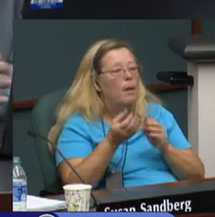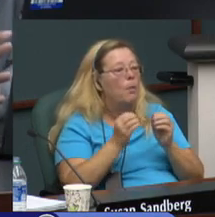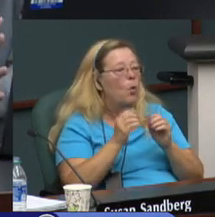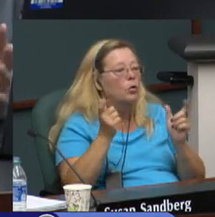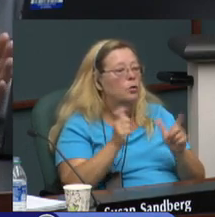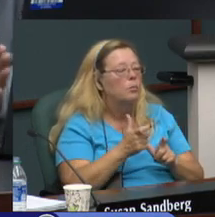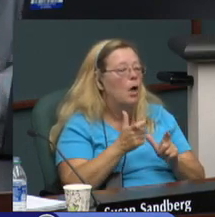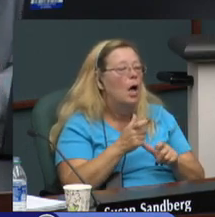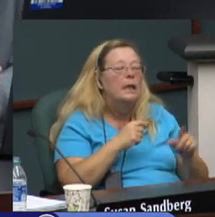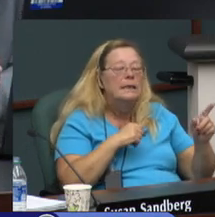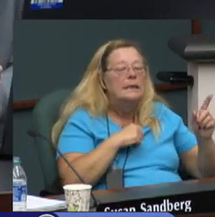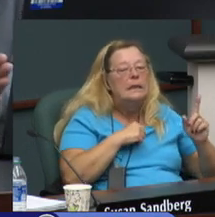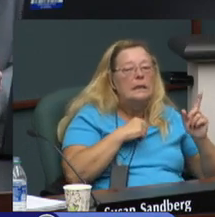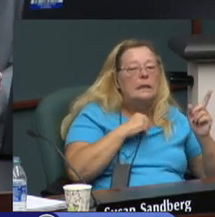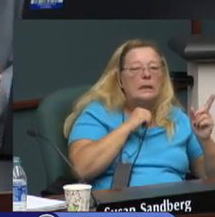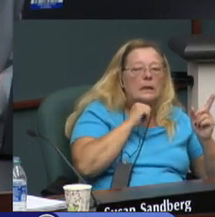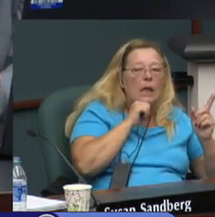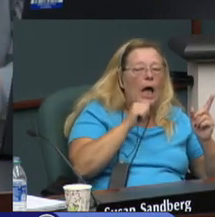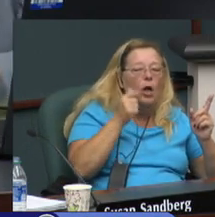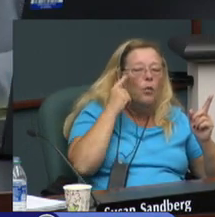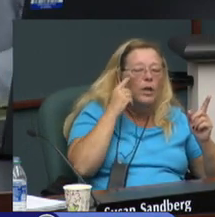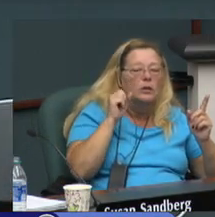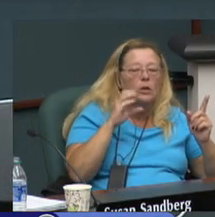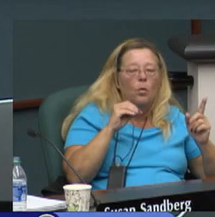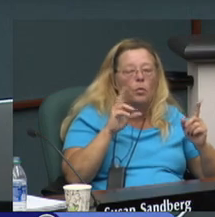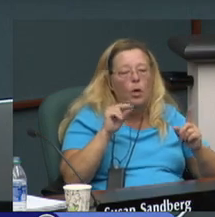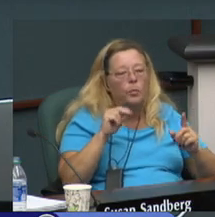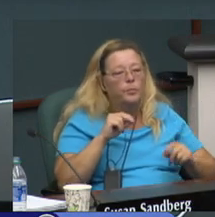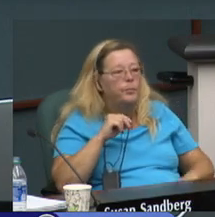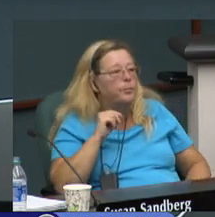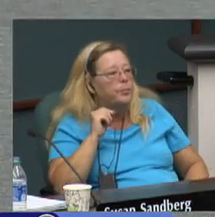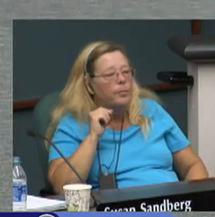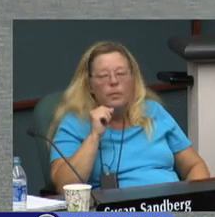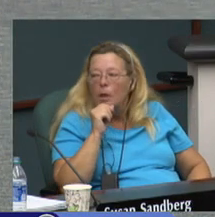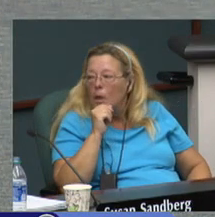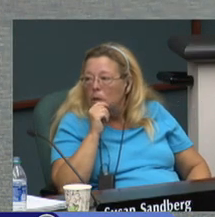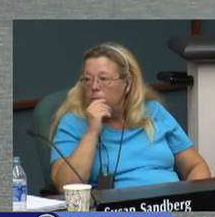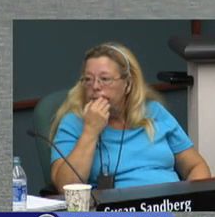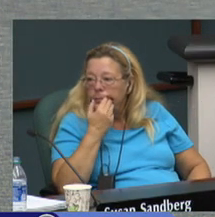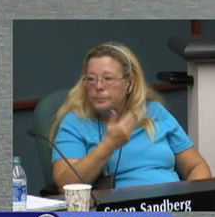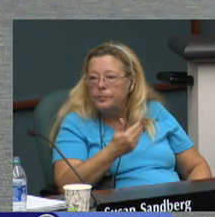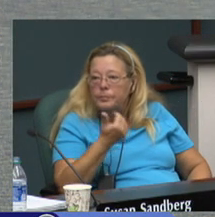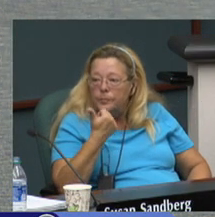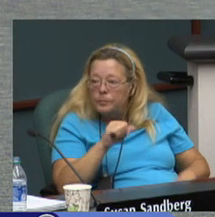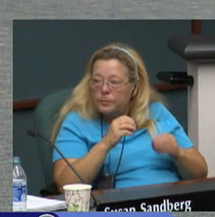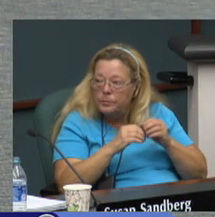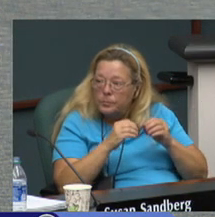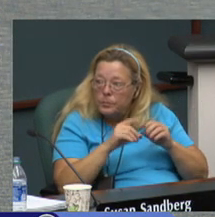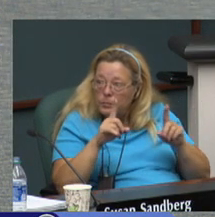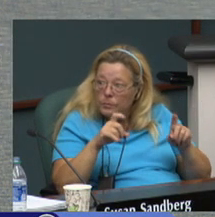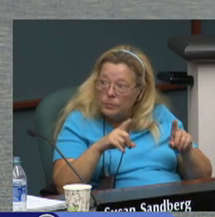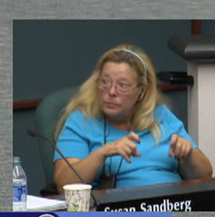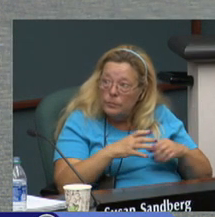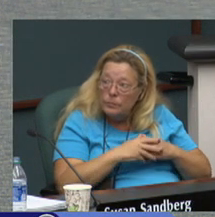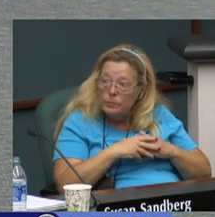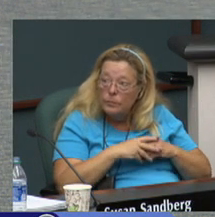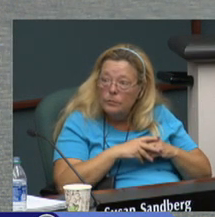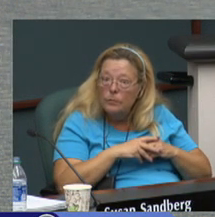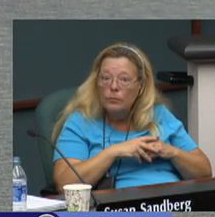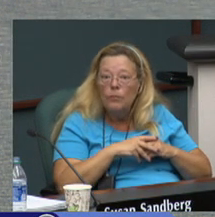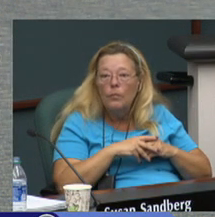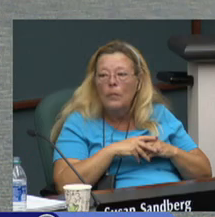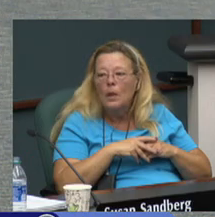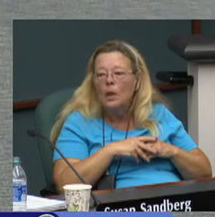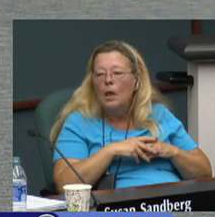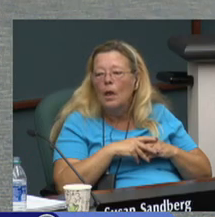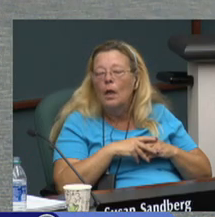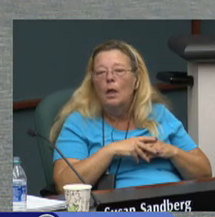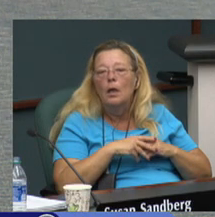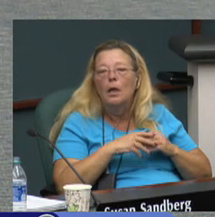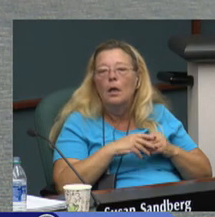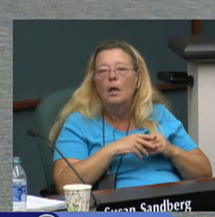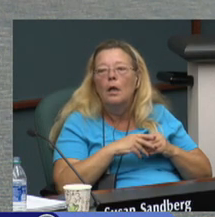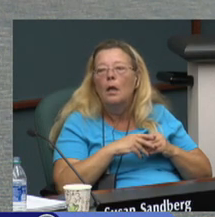but no not not related to minimum lot size thank you further questions I'll